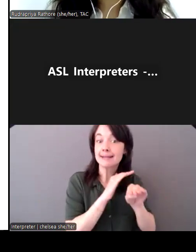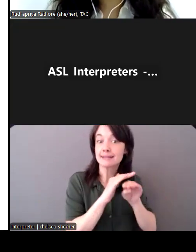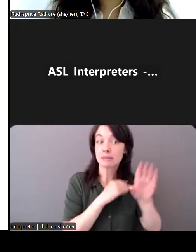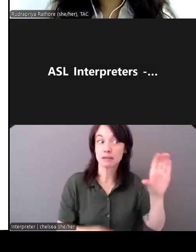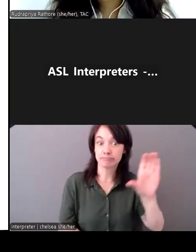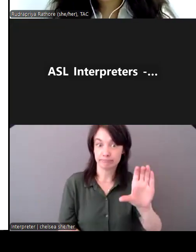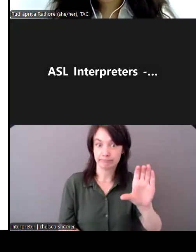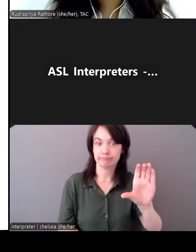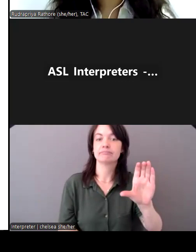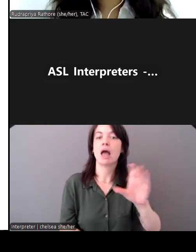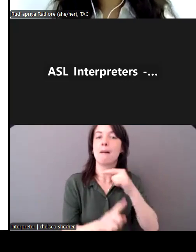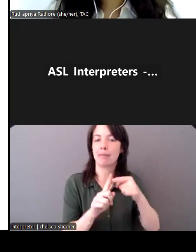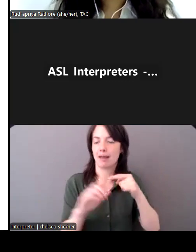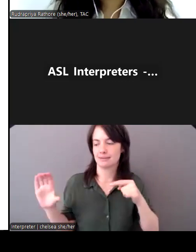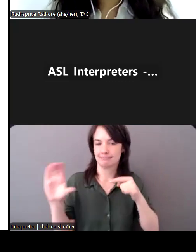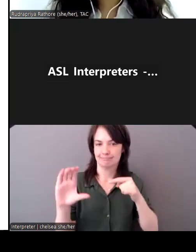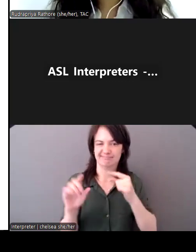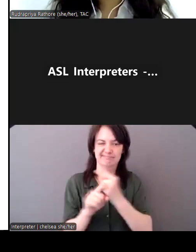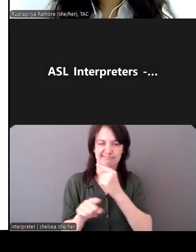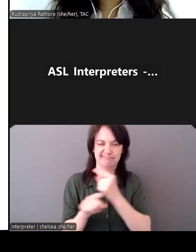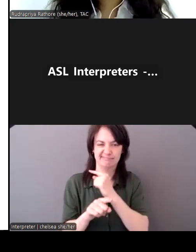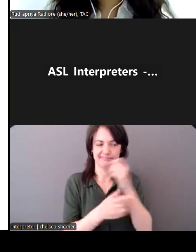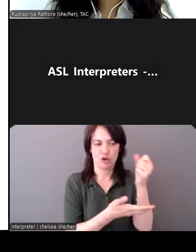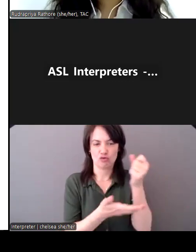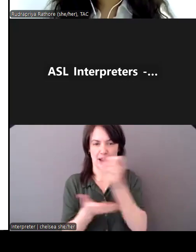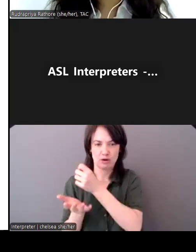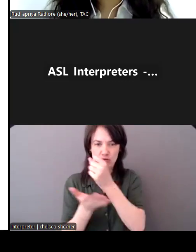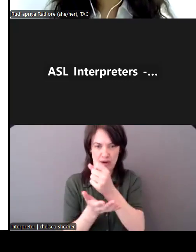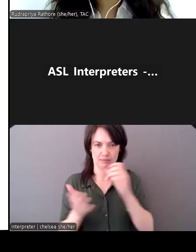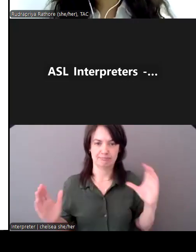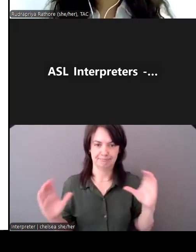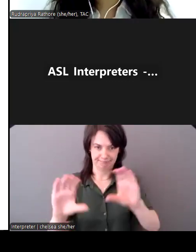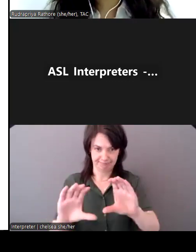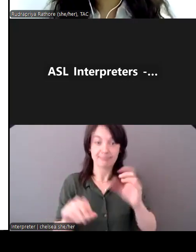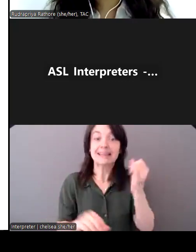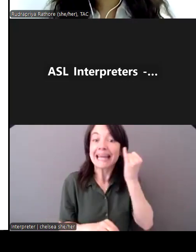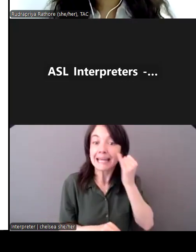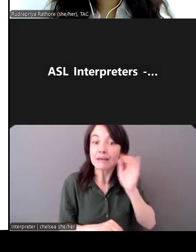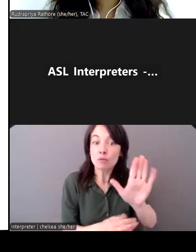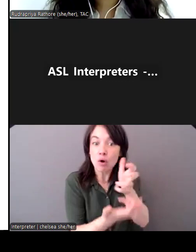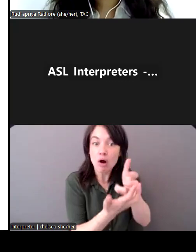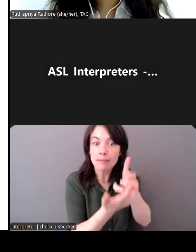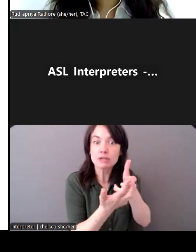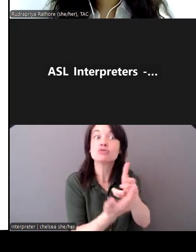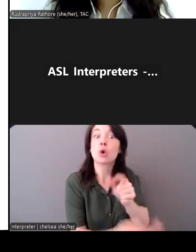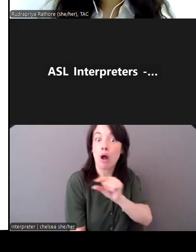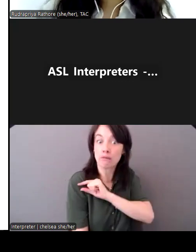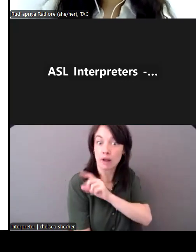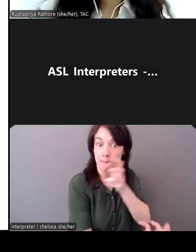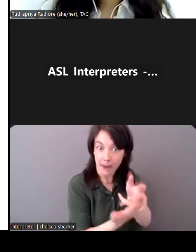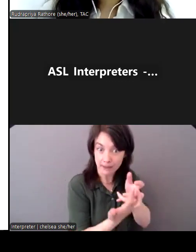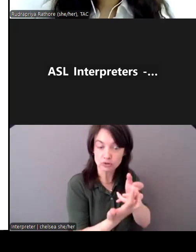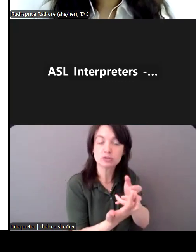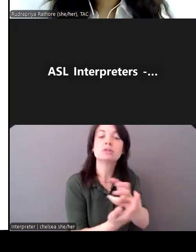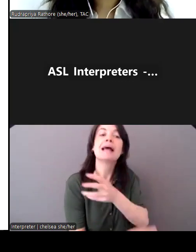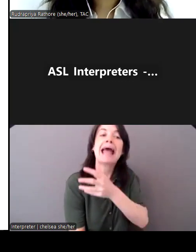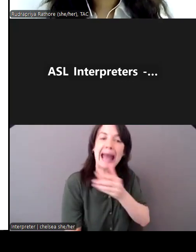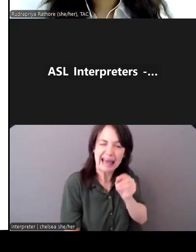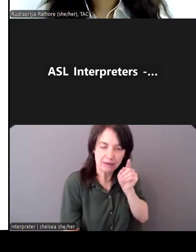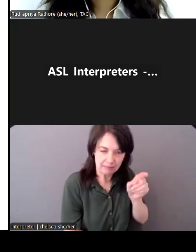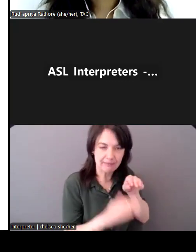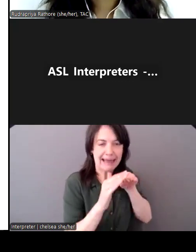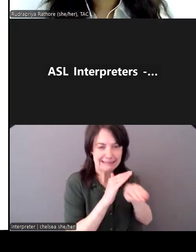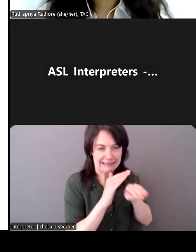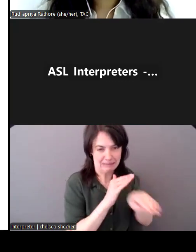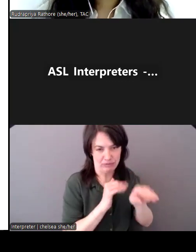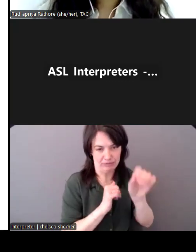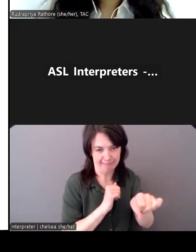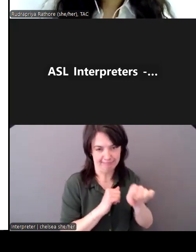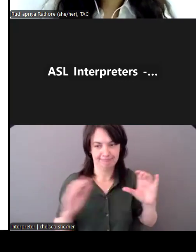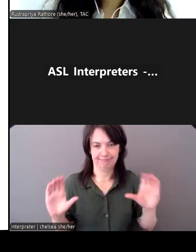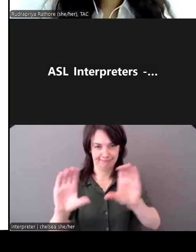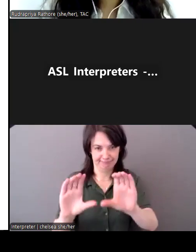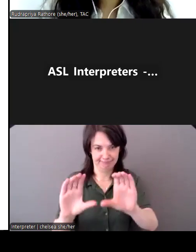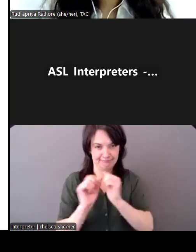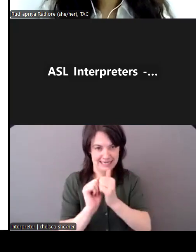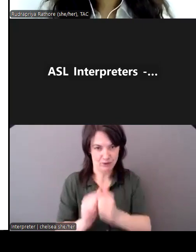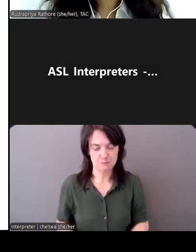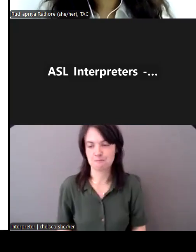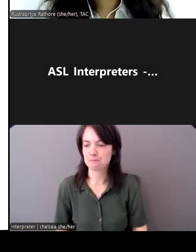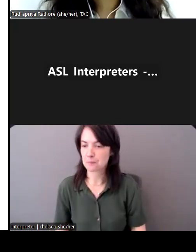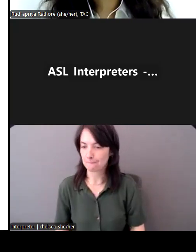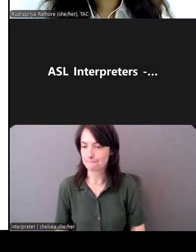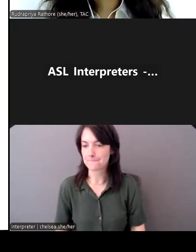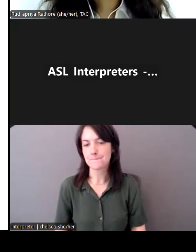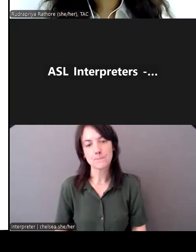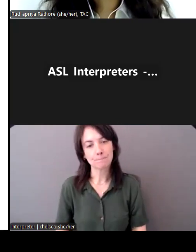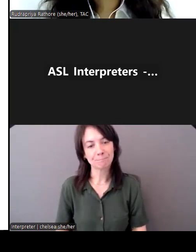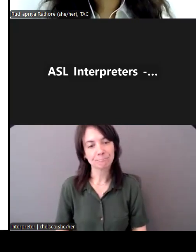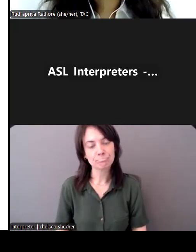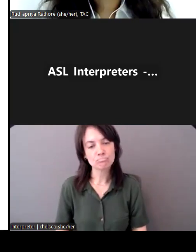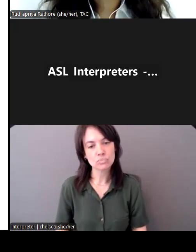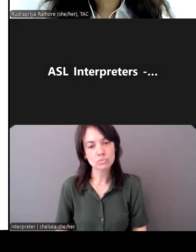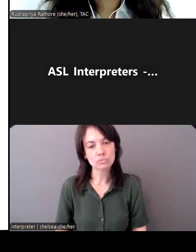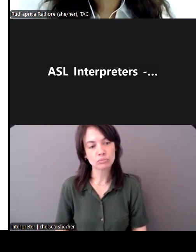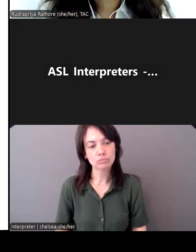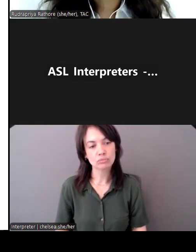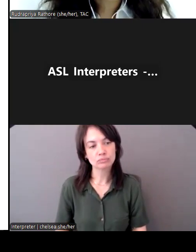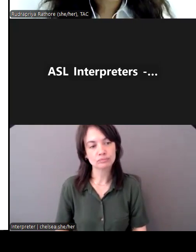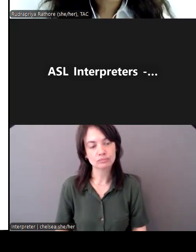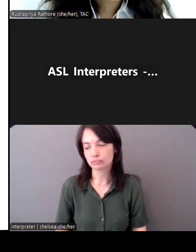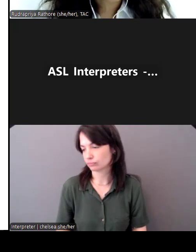grant amount as long as the accommodation is eligible and the grant application is successful